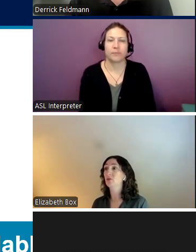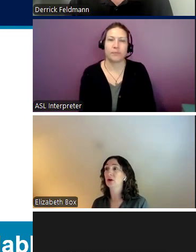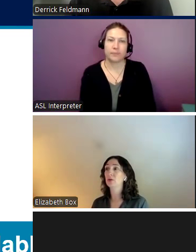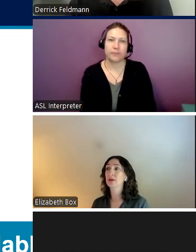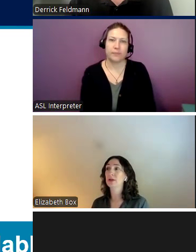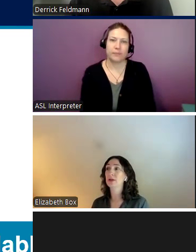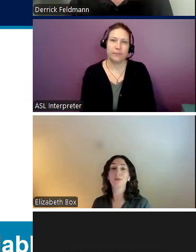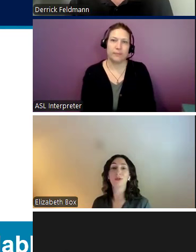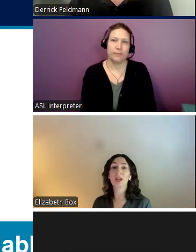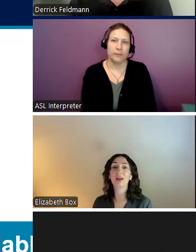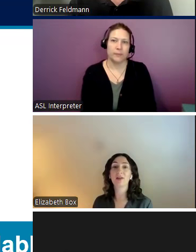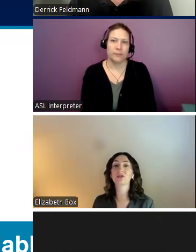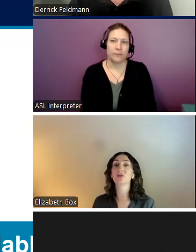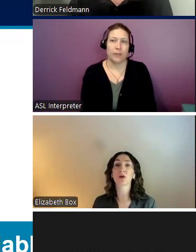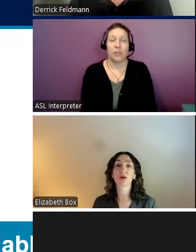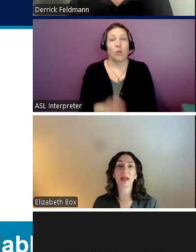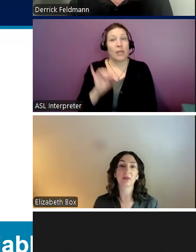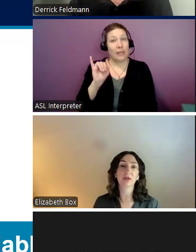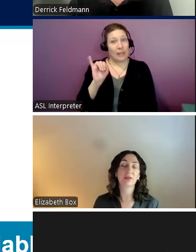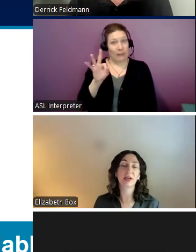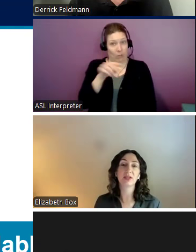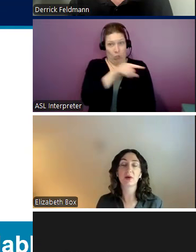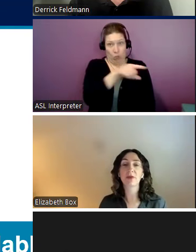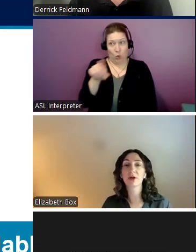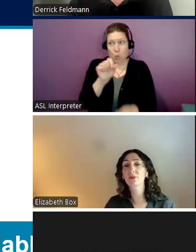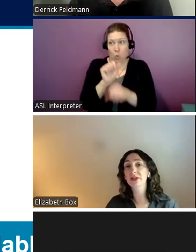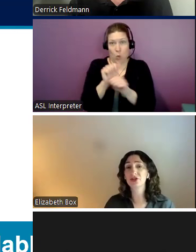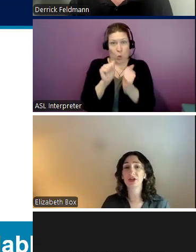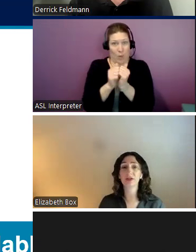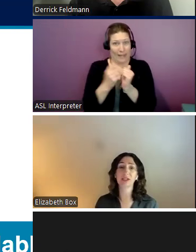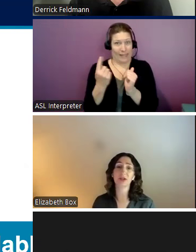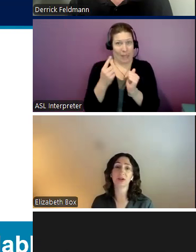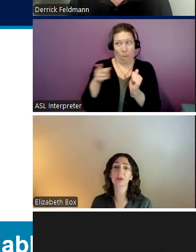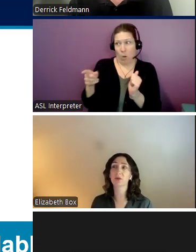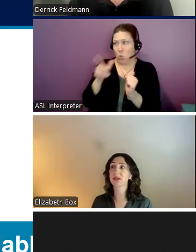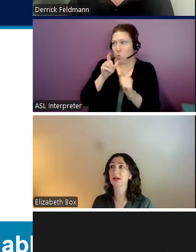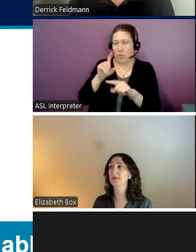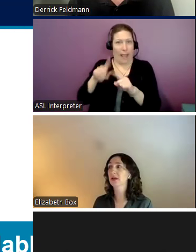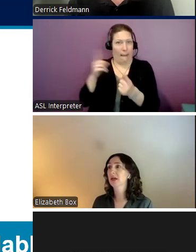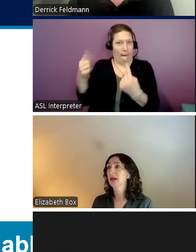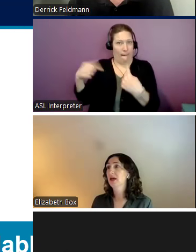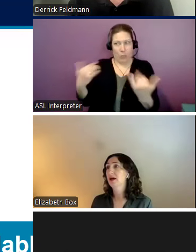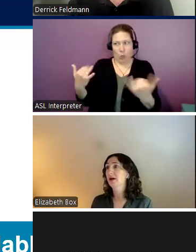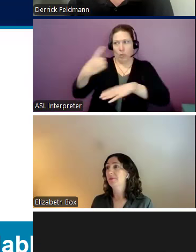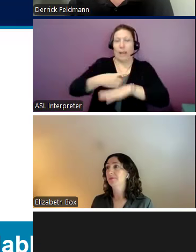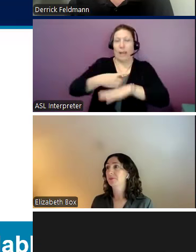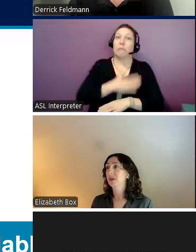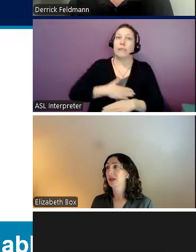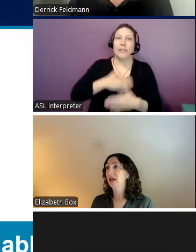If you work with any communicators who weren't able to make this webinar, please share the materials with them.